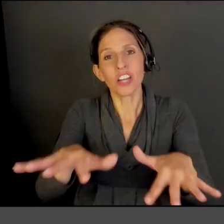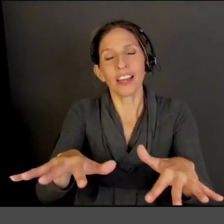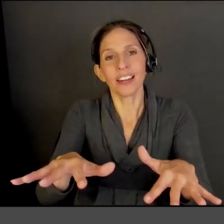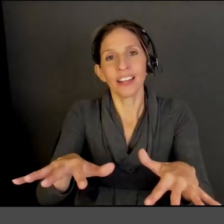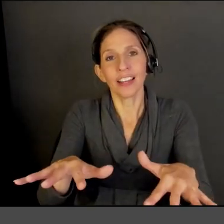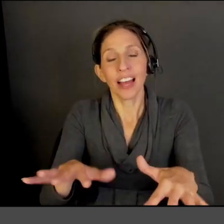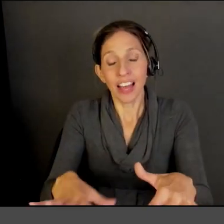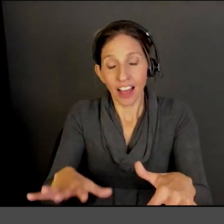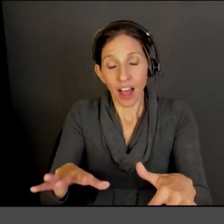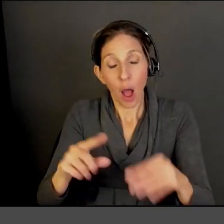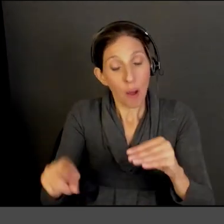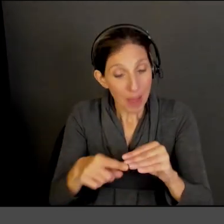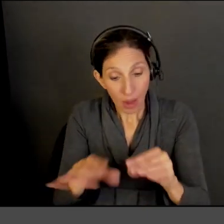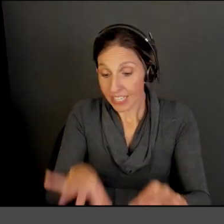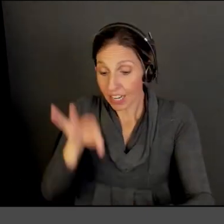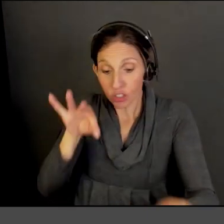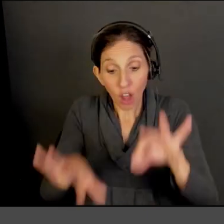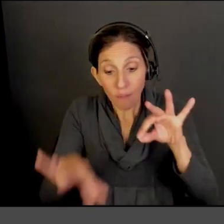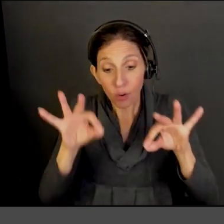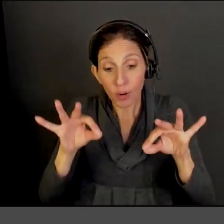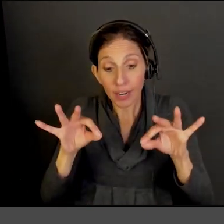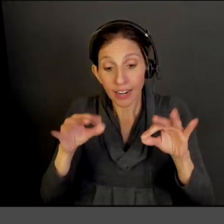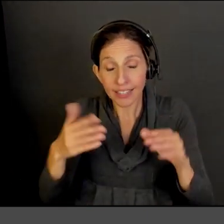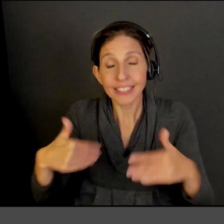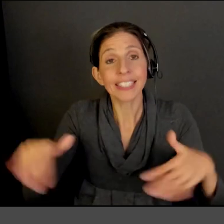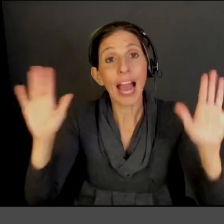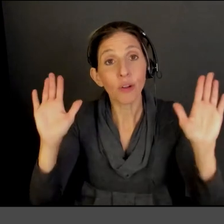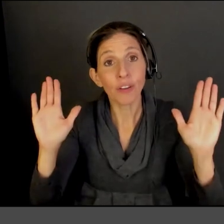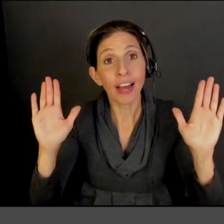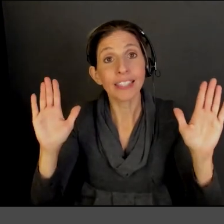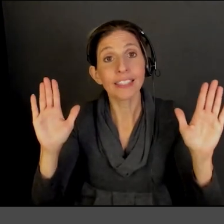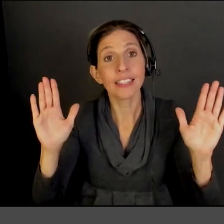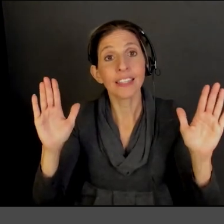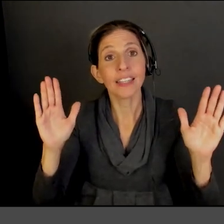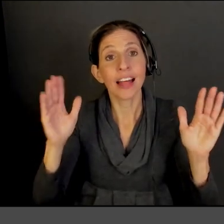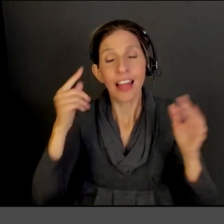OF THINKING, OF KNOWLEDGE, OF ANCESTRAL WISDOM,